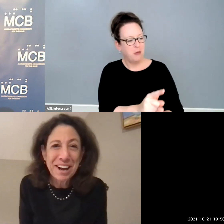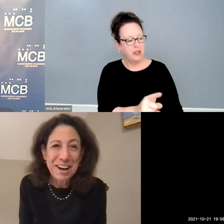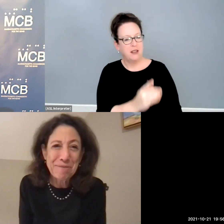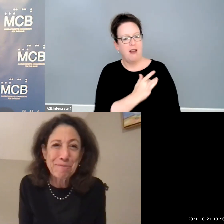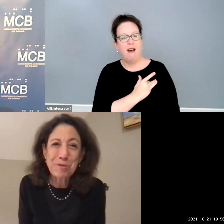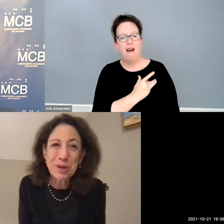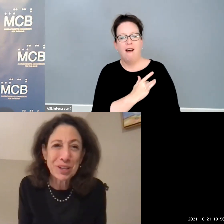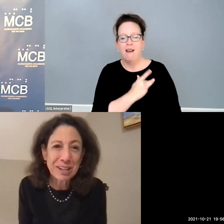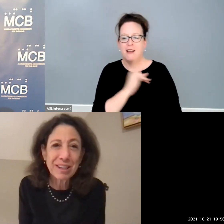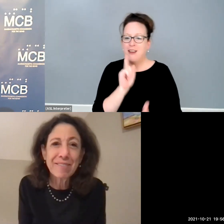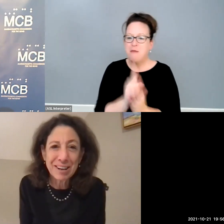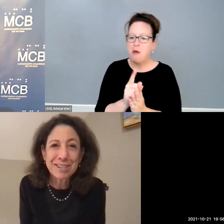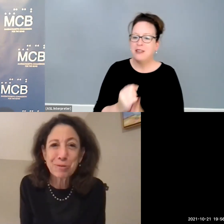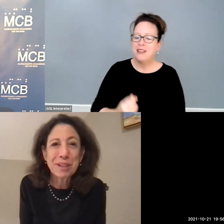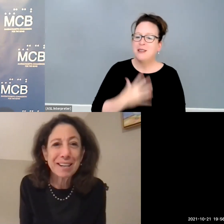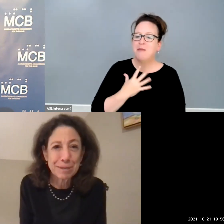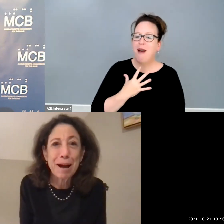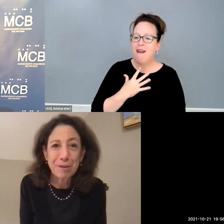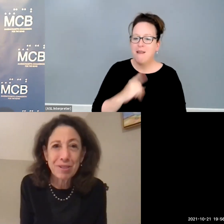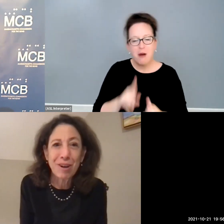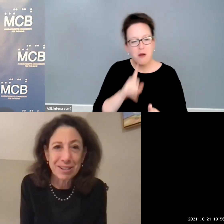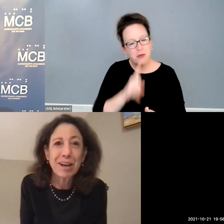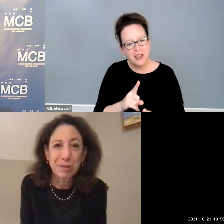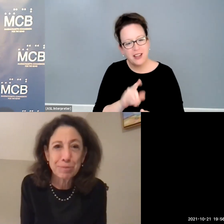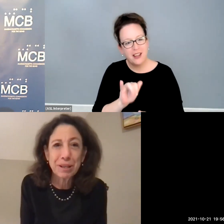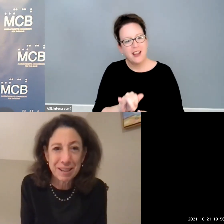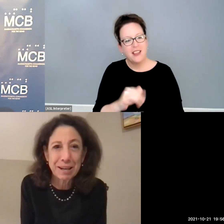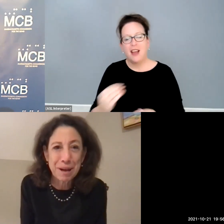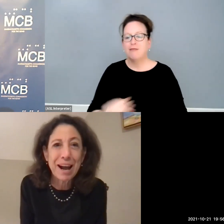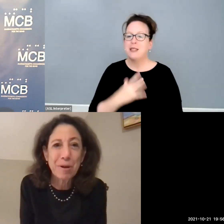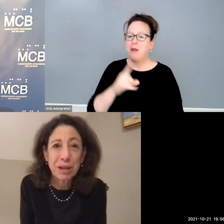um, but really leaving us with that inspiring thought to ultimately think about how we can